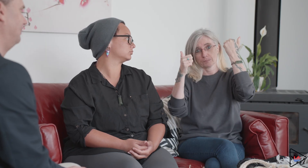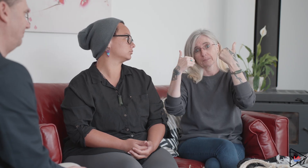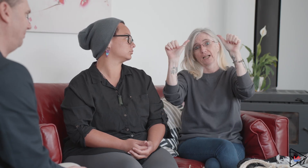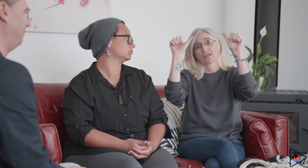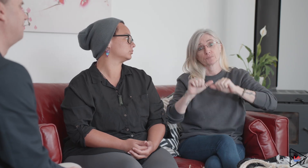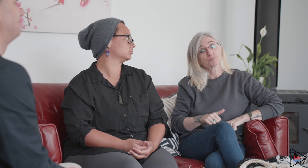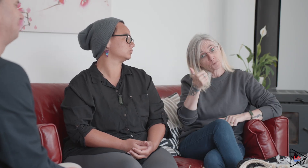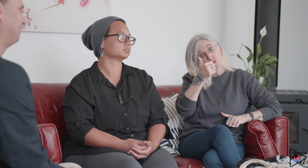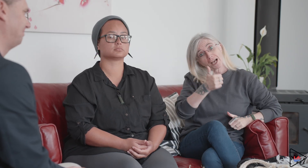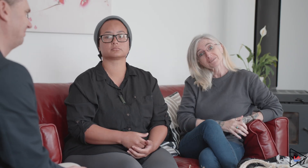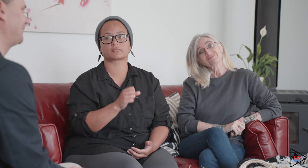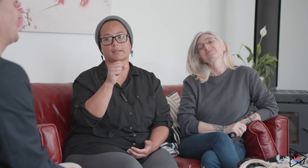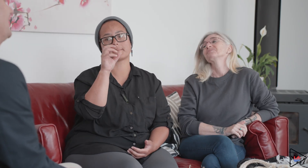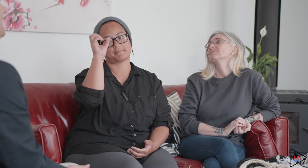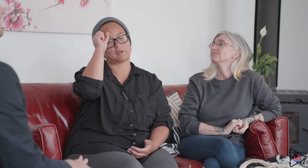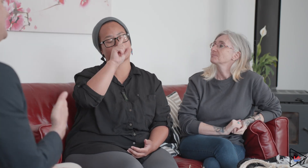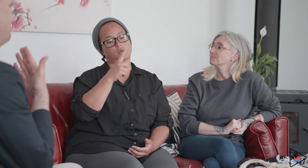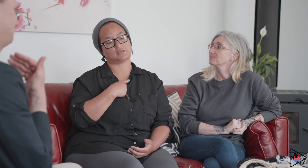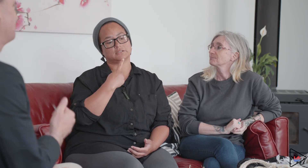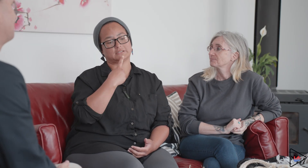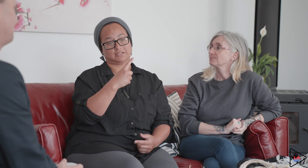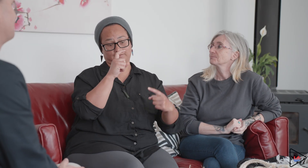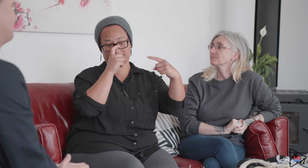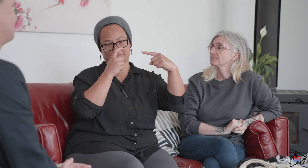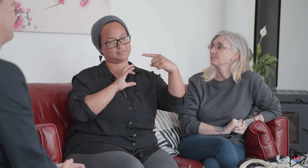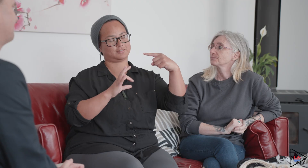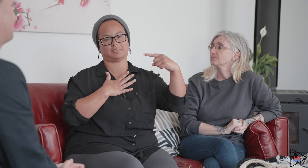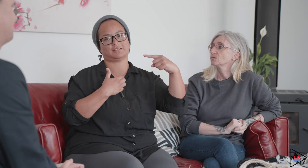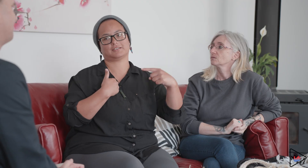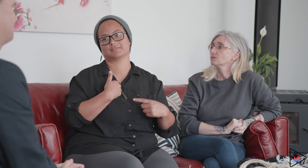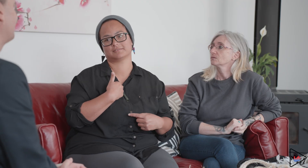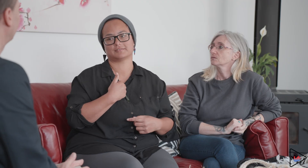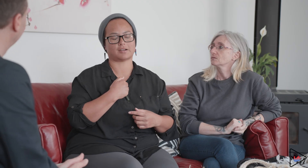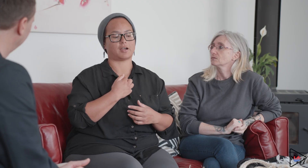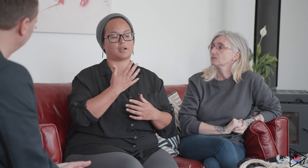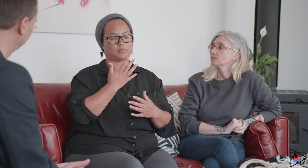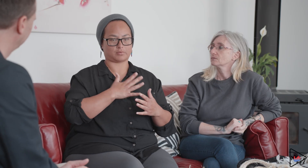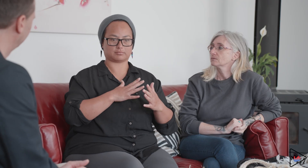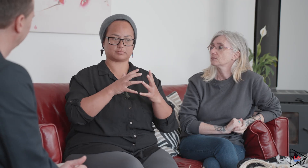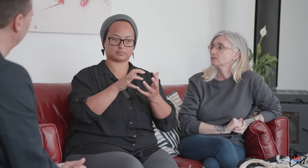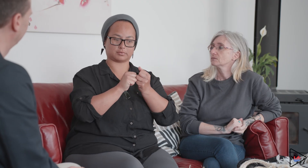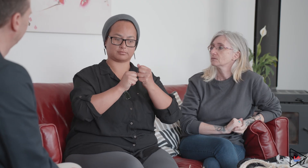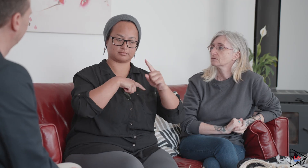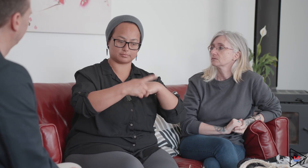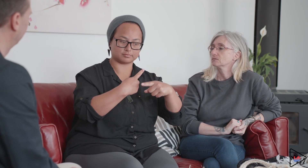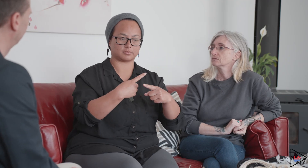you can do it. You can achieve this sort of thing. Yeah. I don't like the word can't. You've got